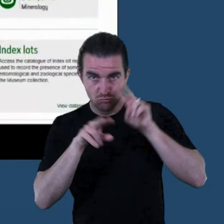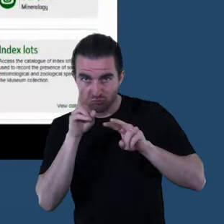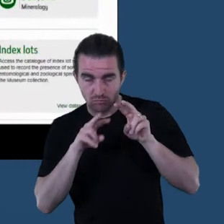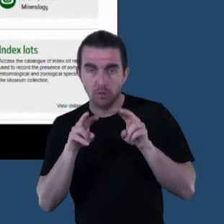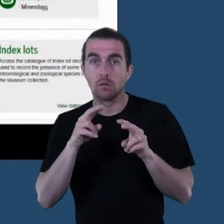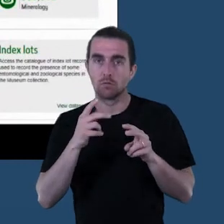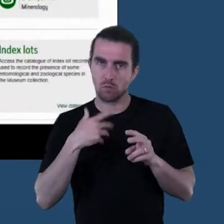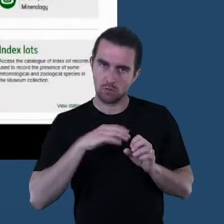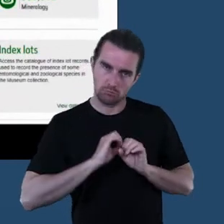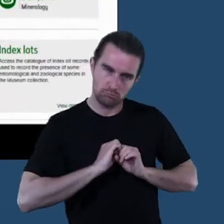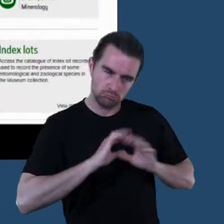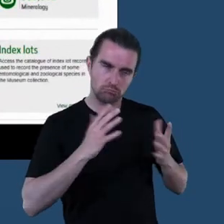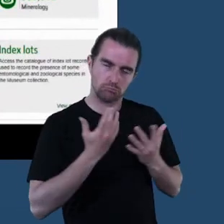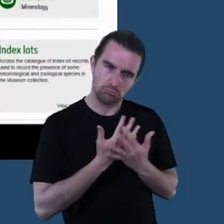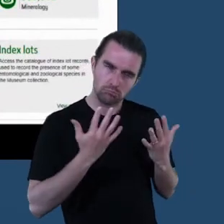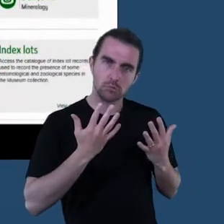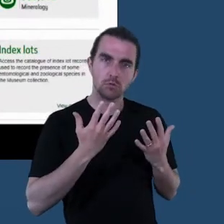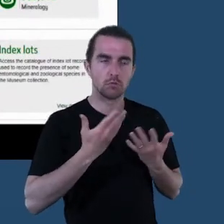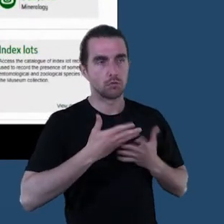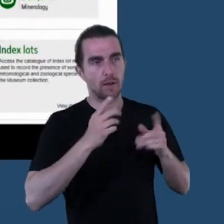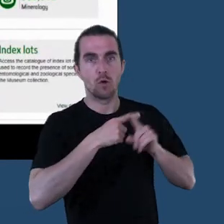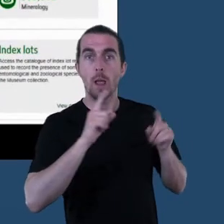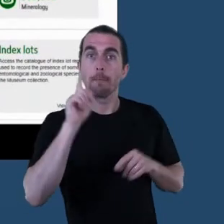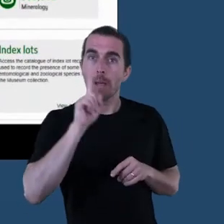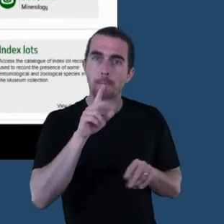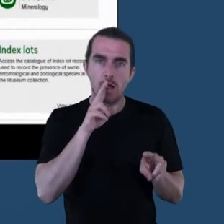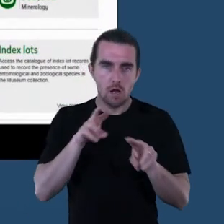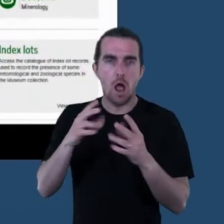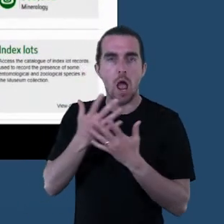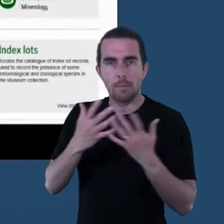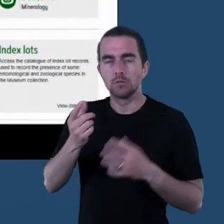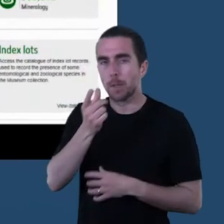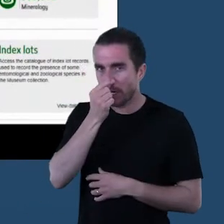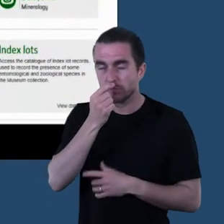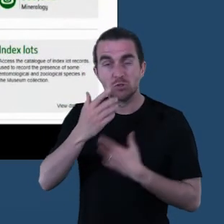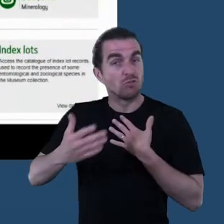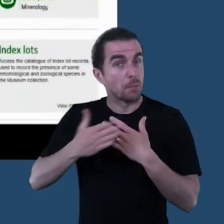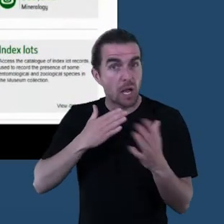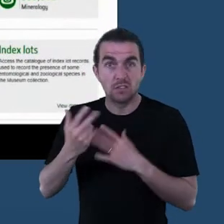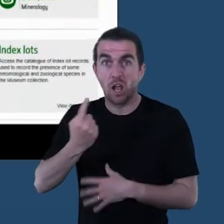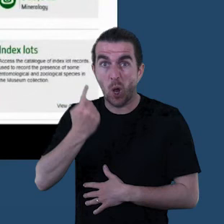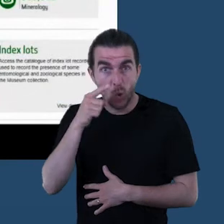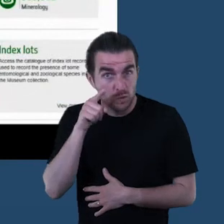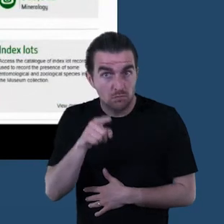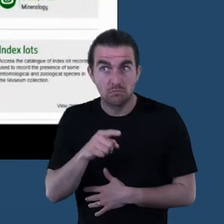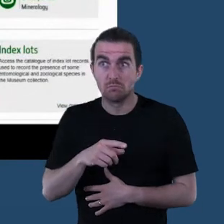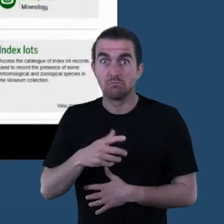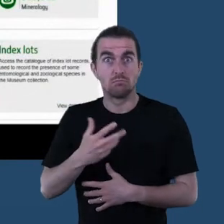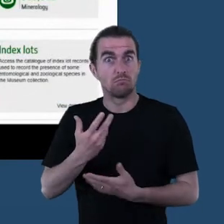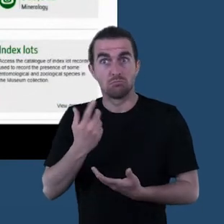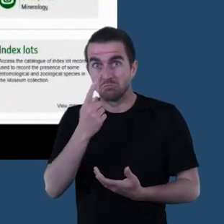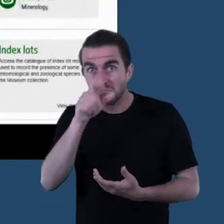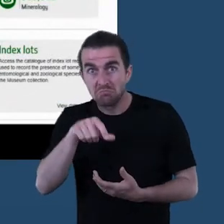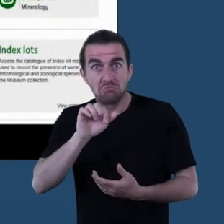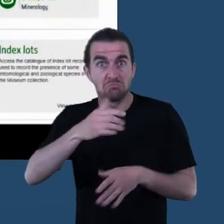into the public domain as possible. So people, regardless of who you are and where you are and what you're doing, can have access to it.